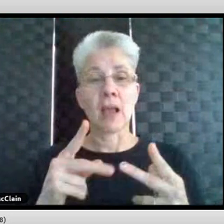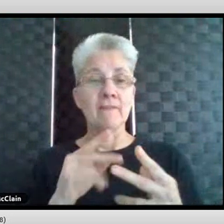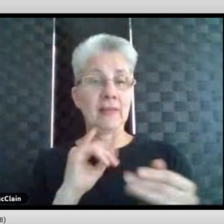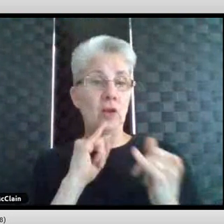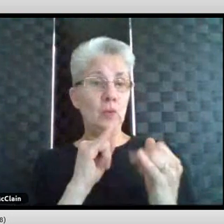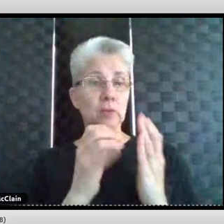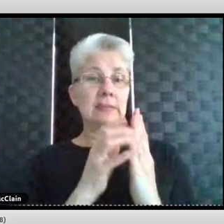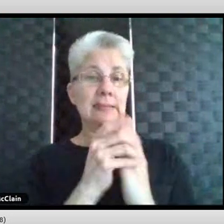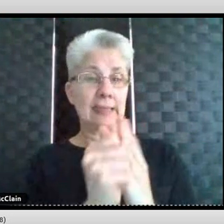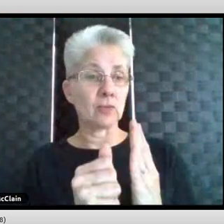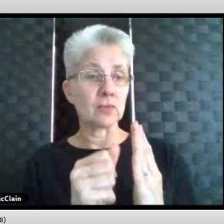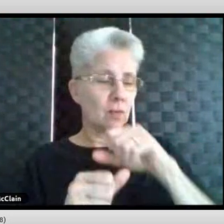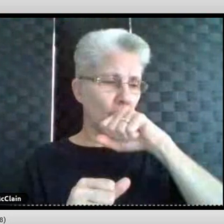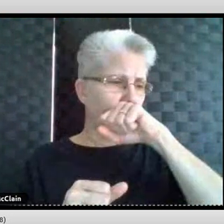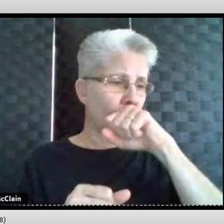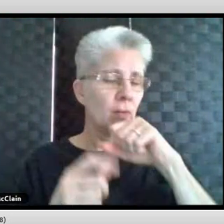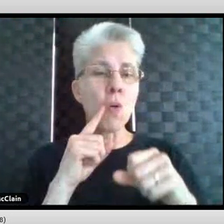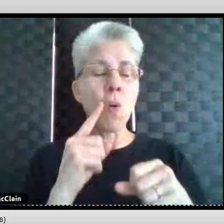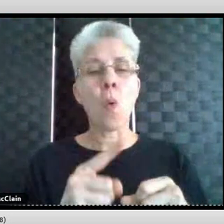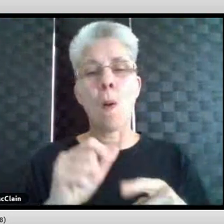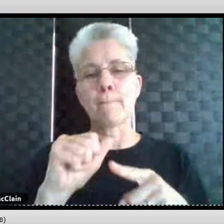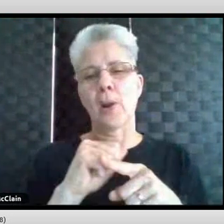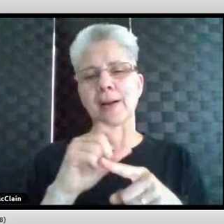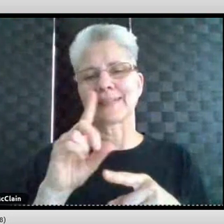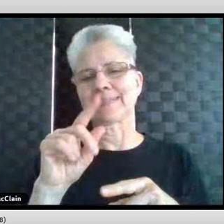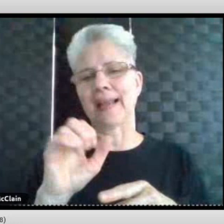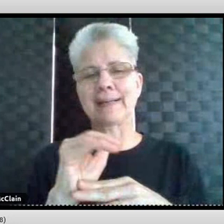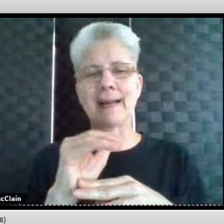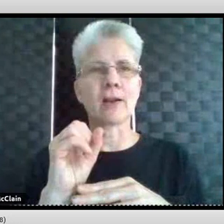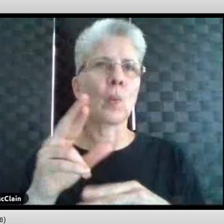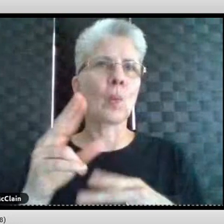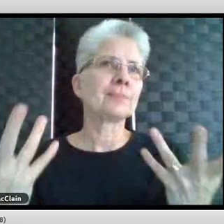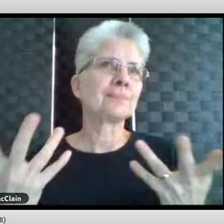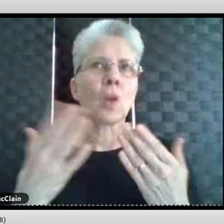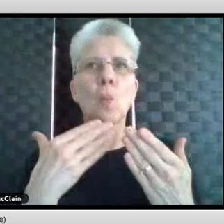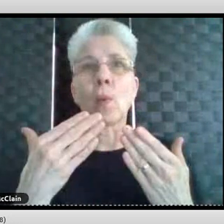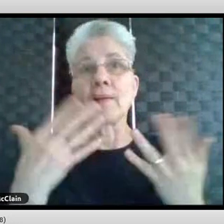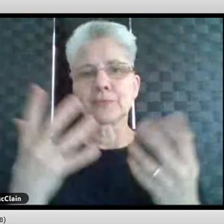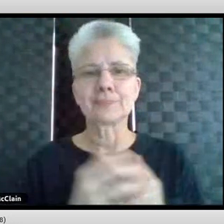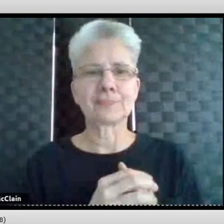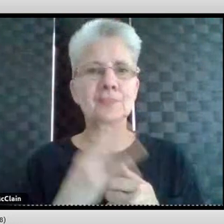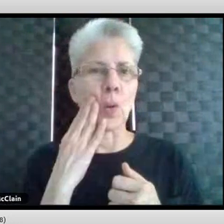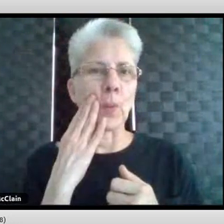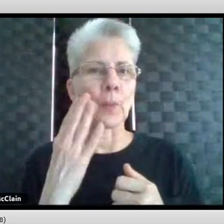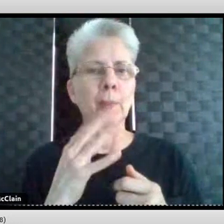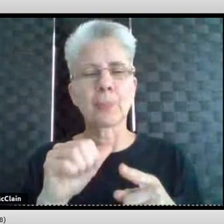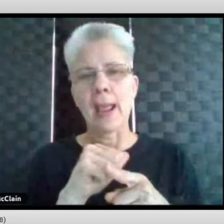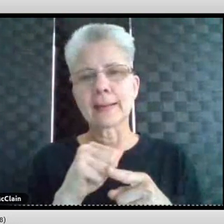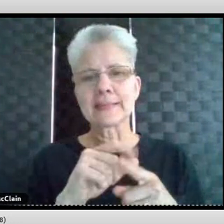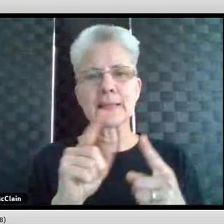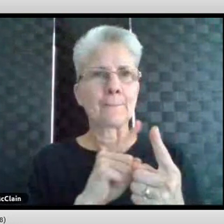or a practice date night, or a -- whatever. You know, a practice "meeting new people" night.